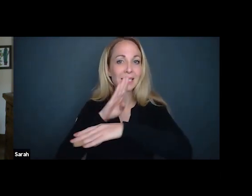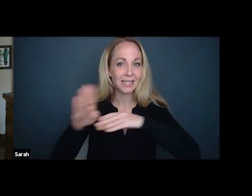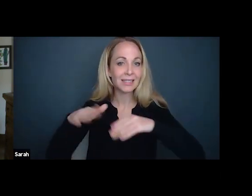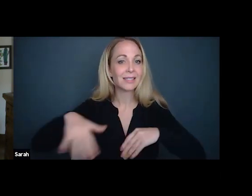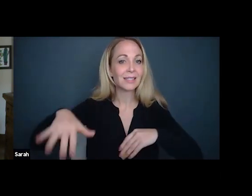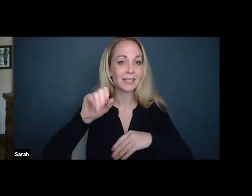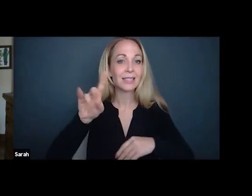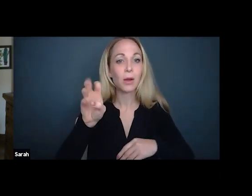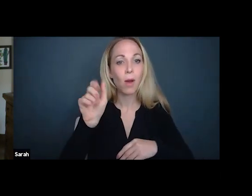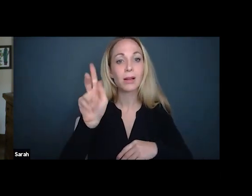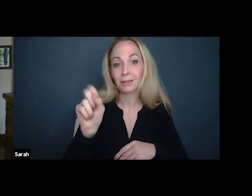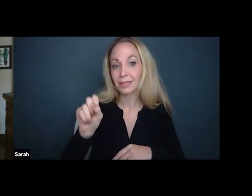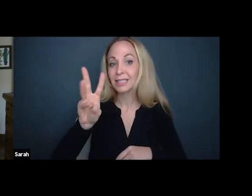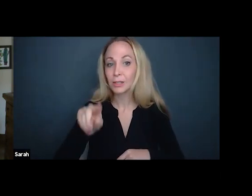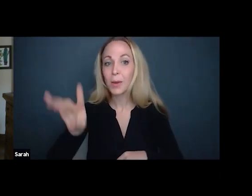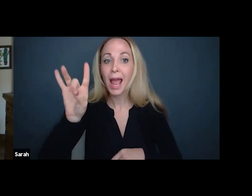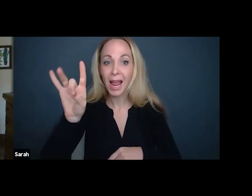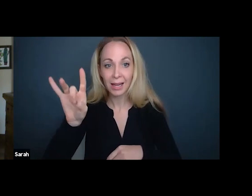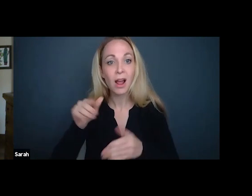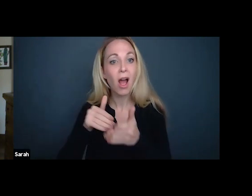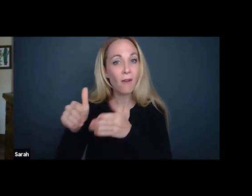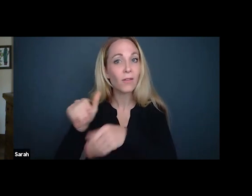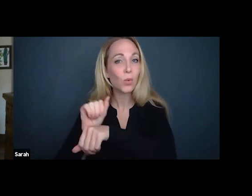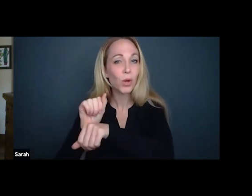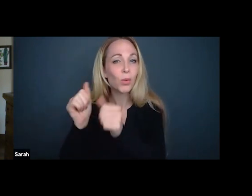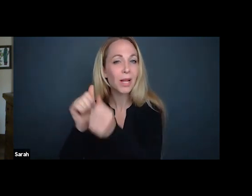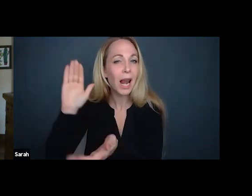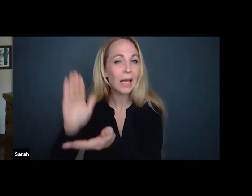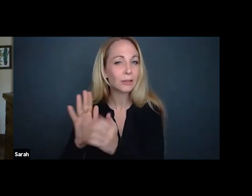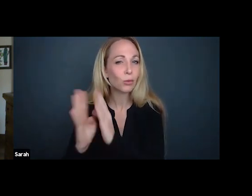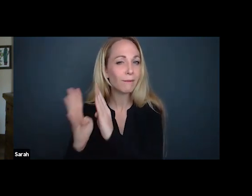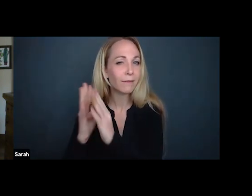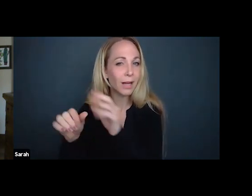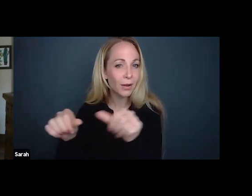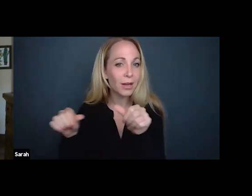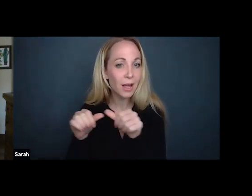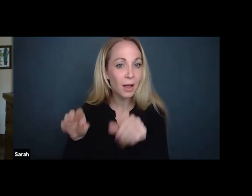6-8 feet can often work in less trafficked areas, but providing space to move is really